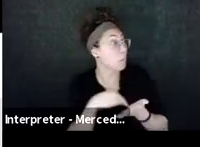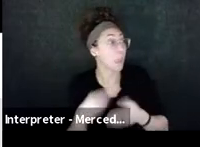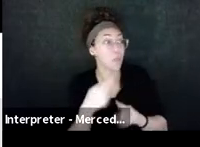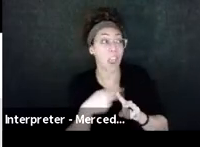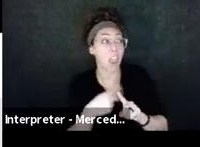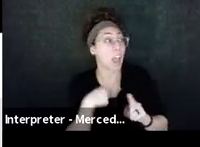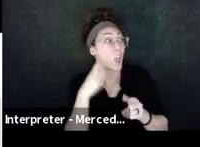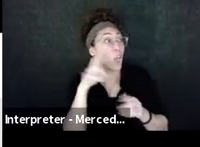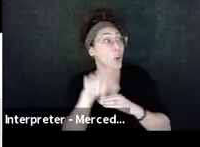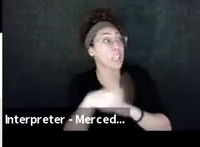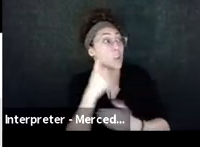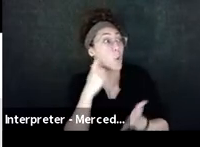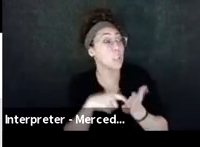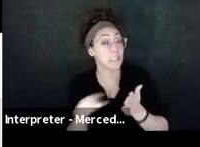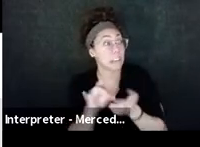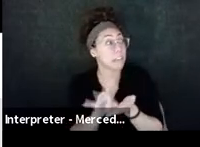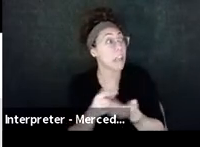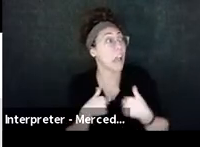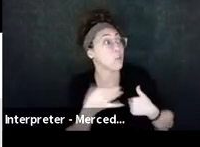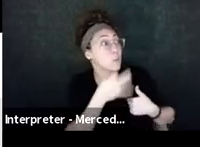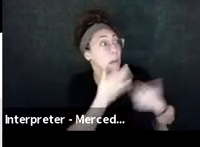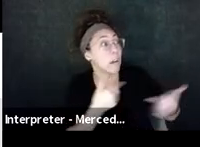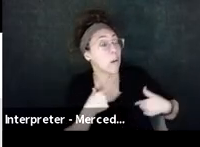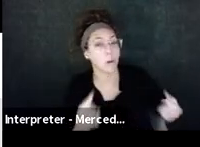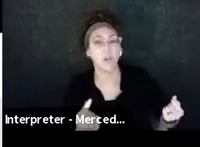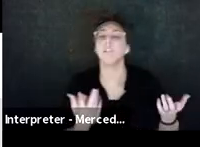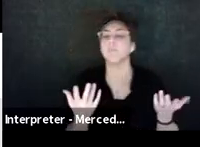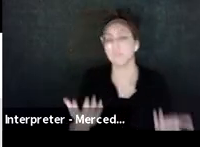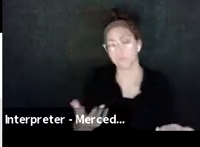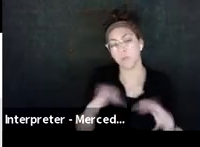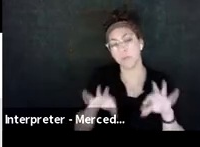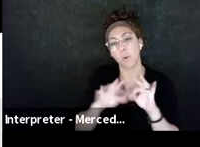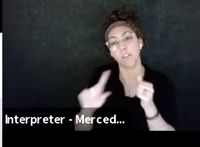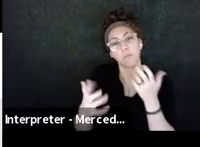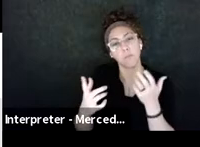maria.rodriguez: Diversion we so diversion. maria.rodriguez: Will I'll explain both ways. So